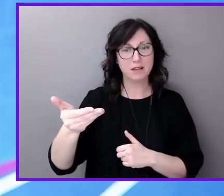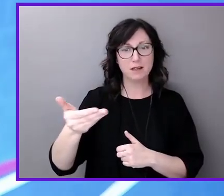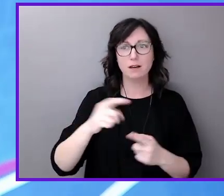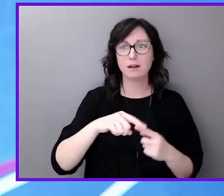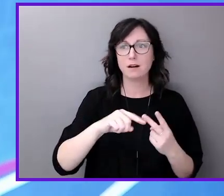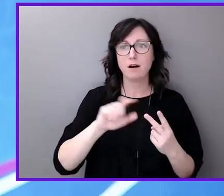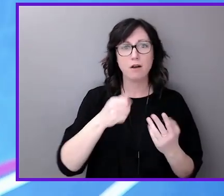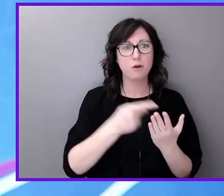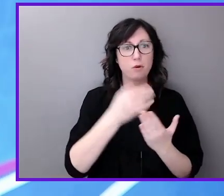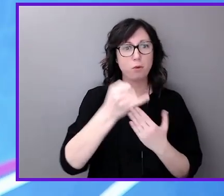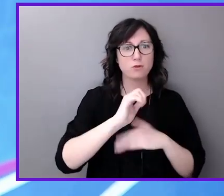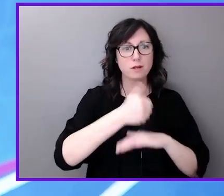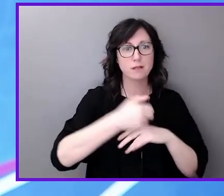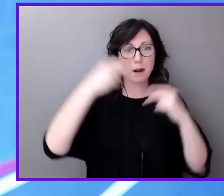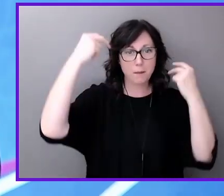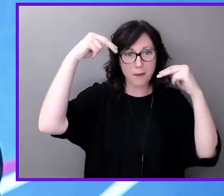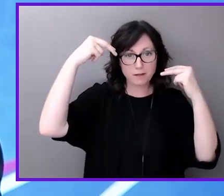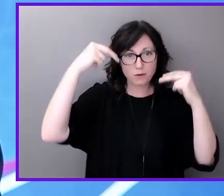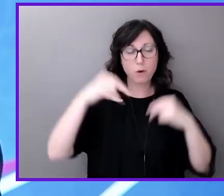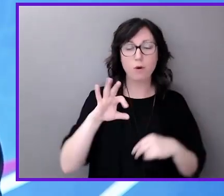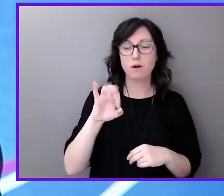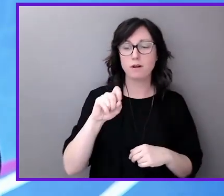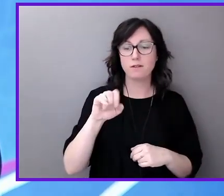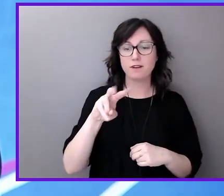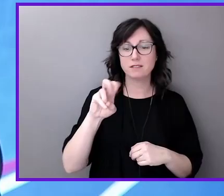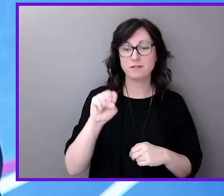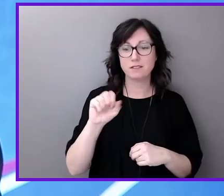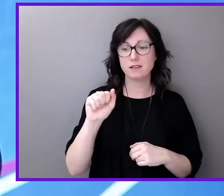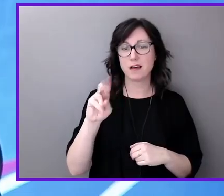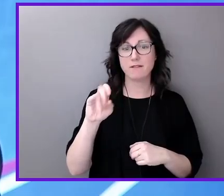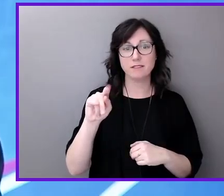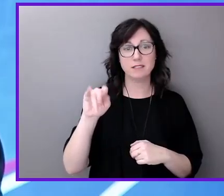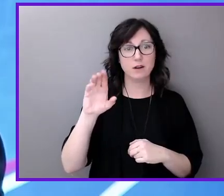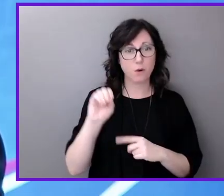2019 Festival International Cervantino, where Canada was also the guest country.